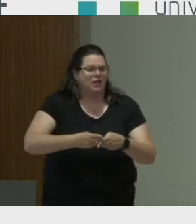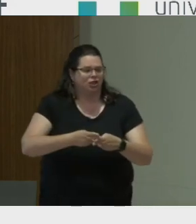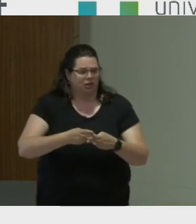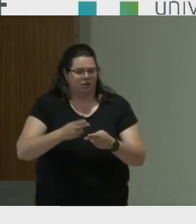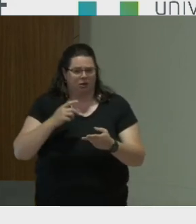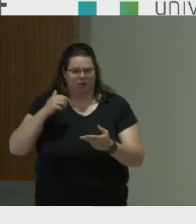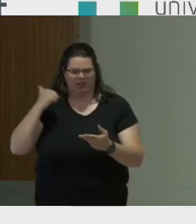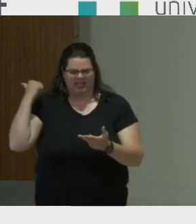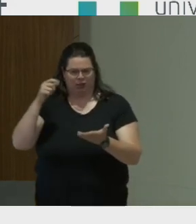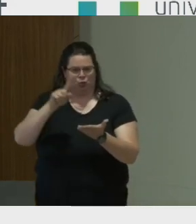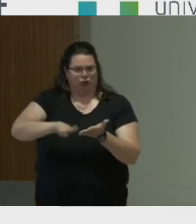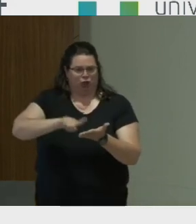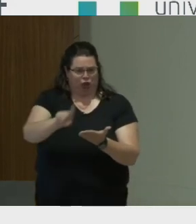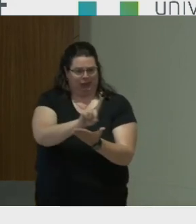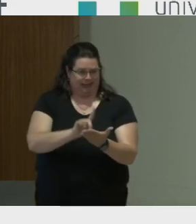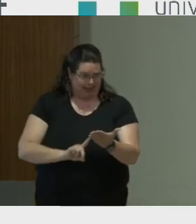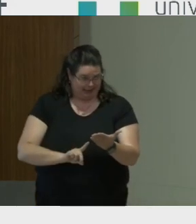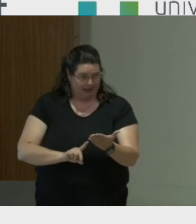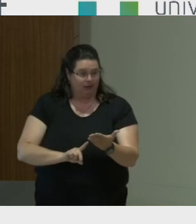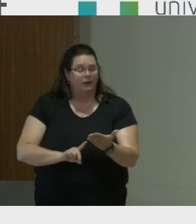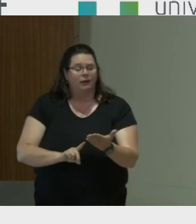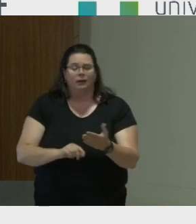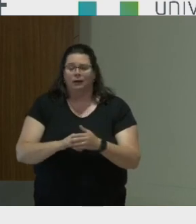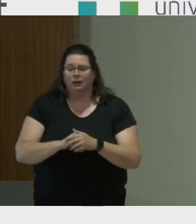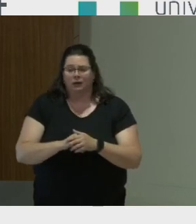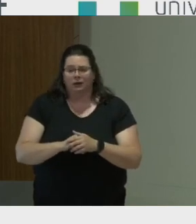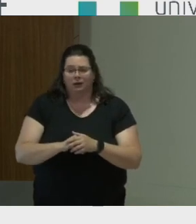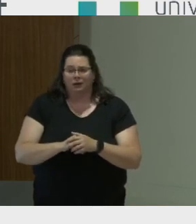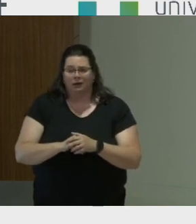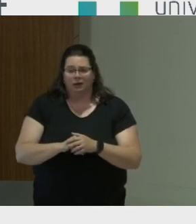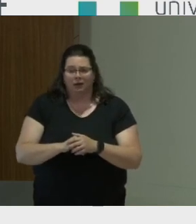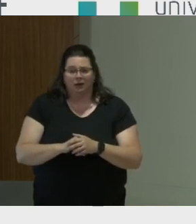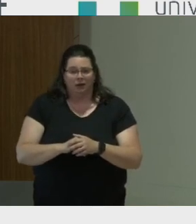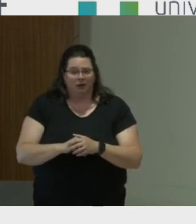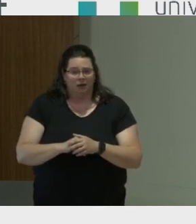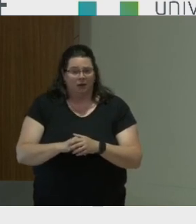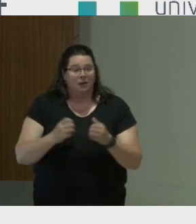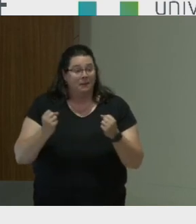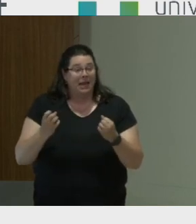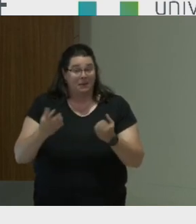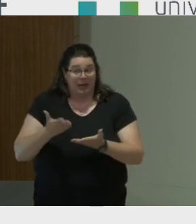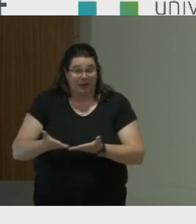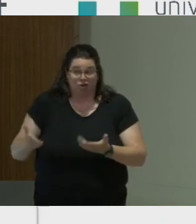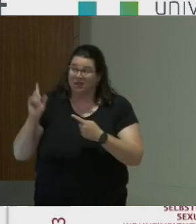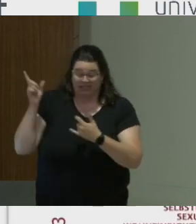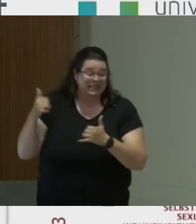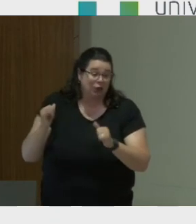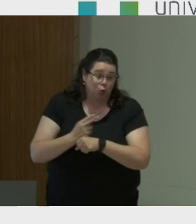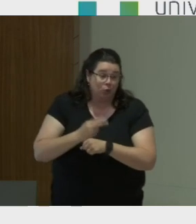And we developed many evaluated materials that are still used in Germany until now.